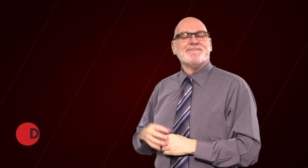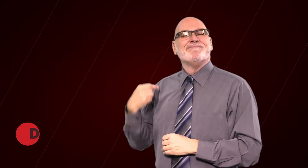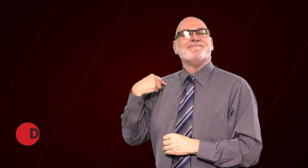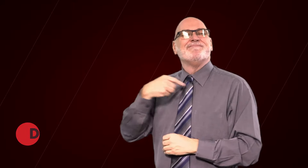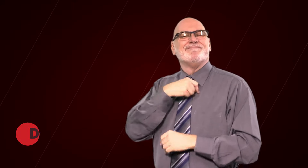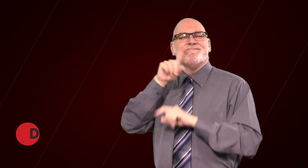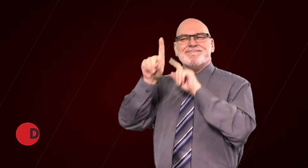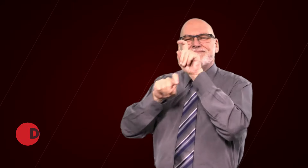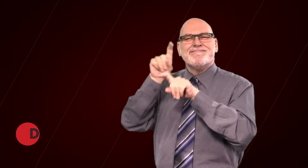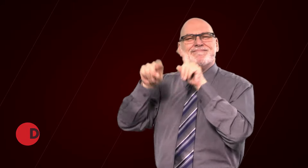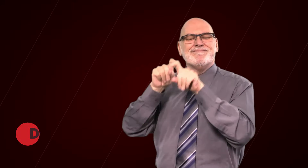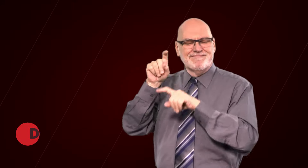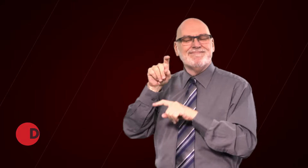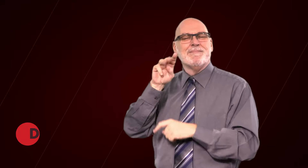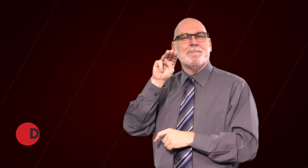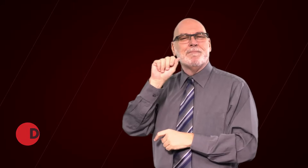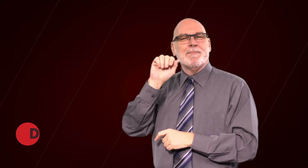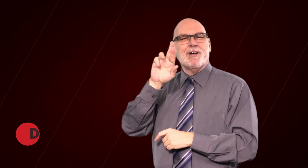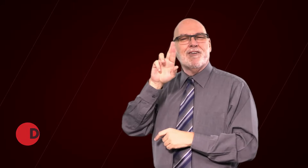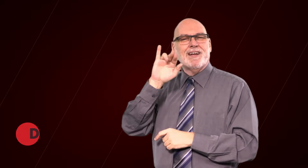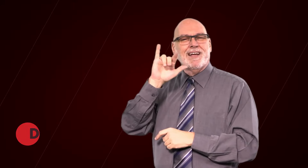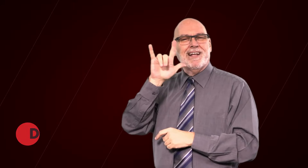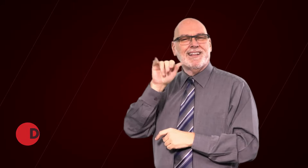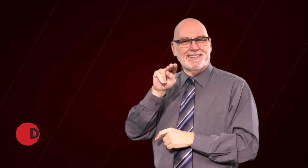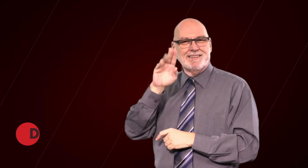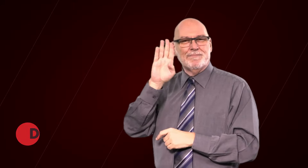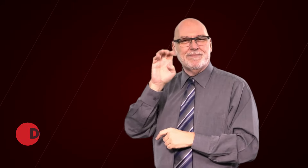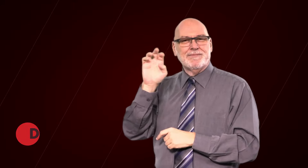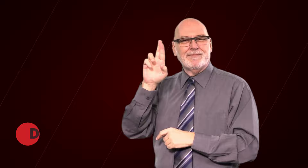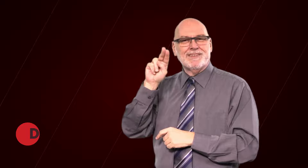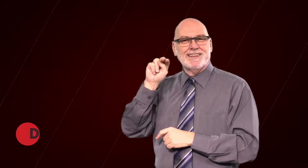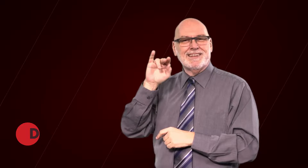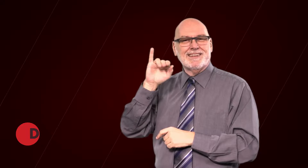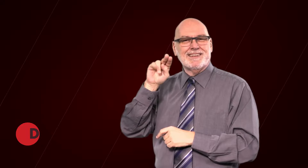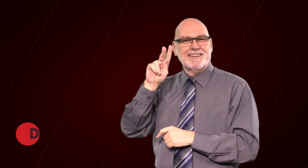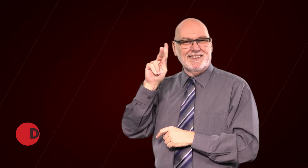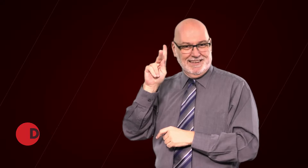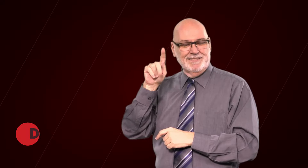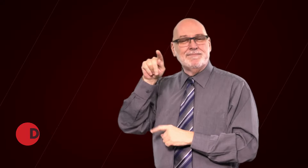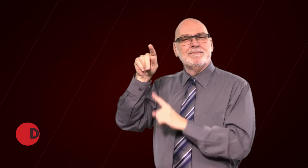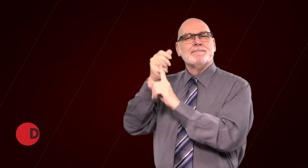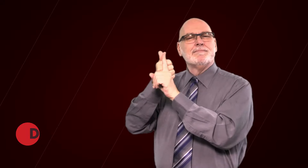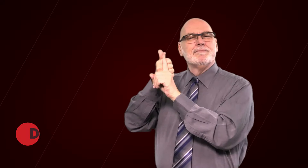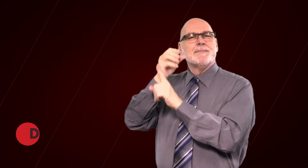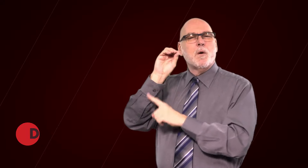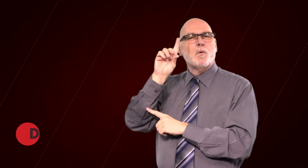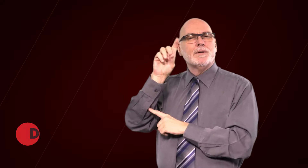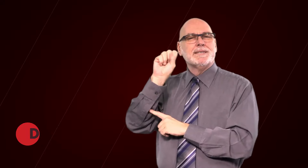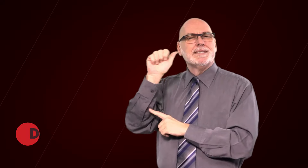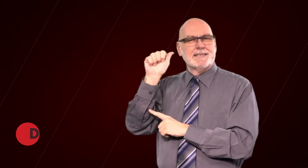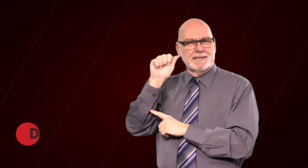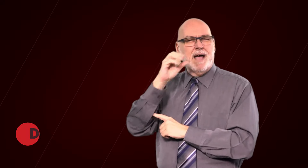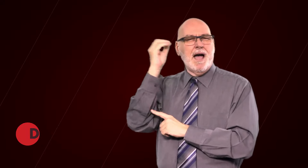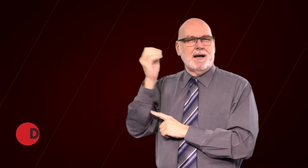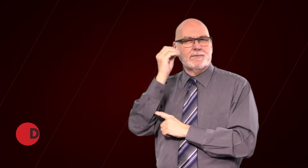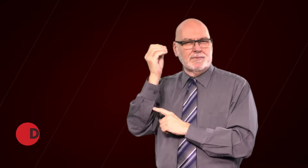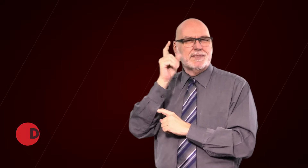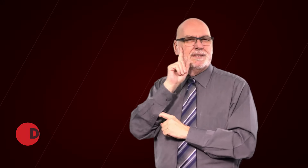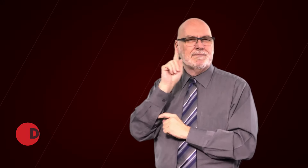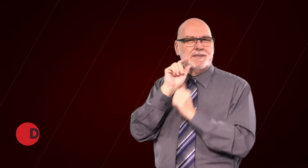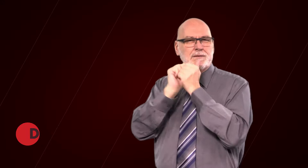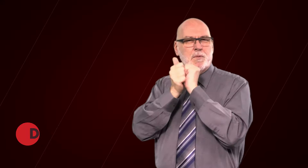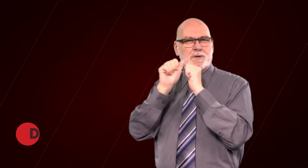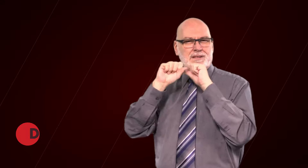We asked Marilyn Beernink, ODSA - Ontario Deaf Sports